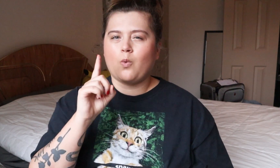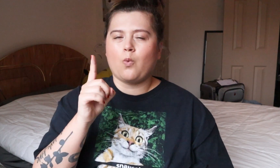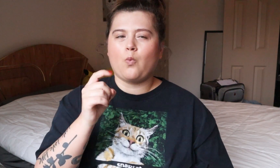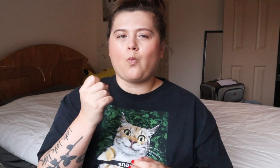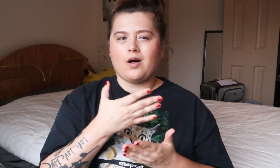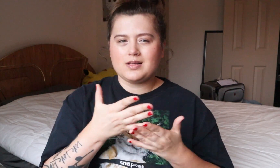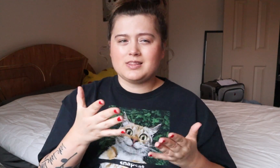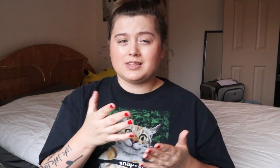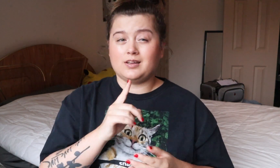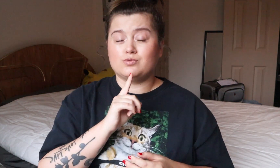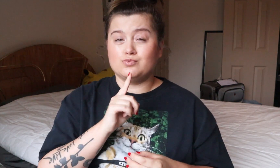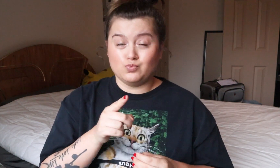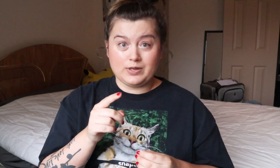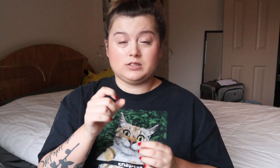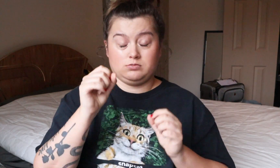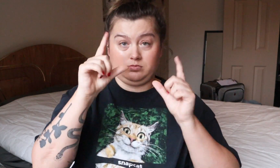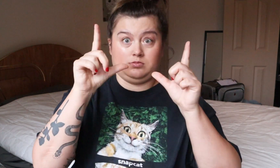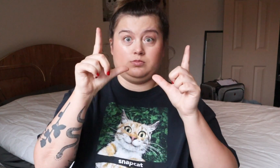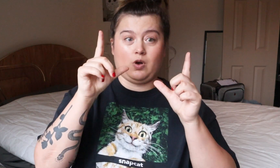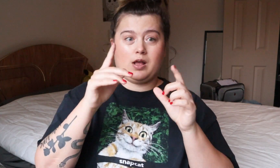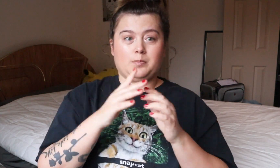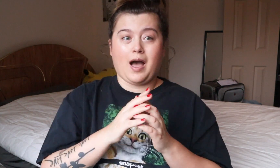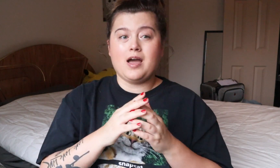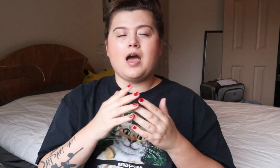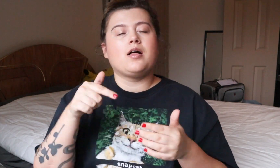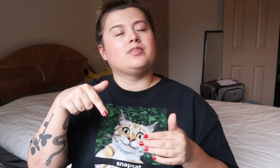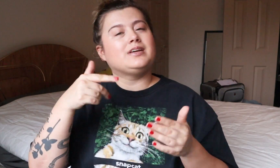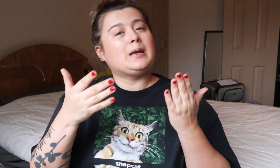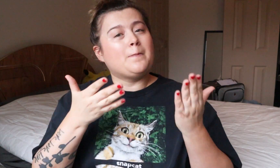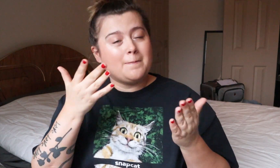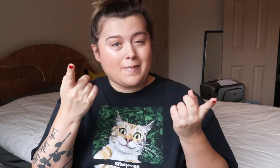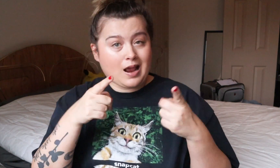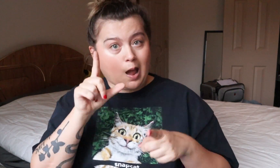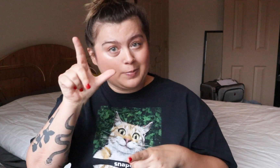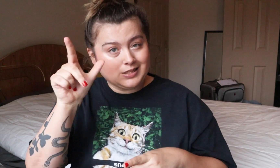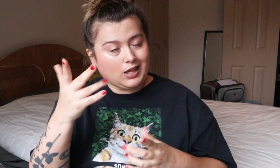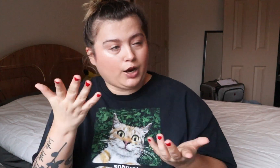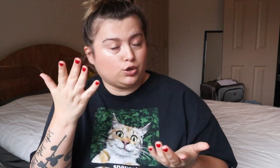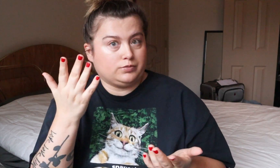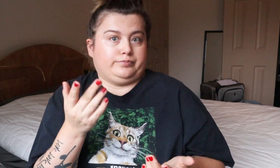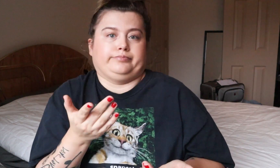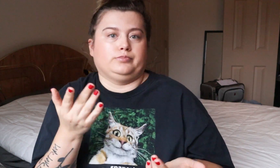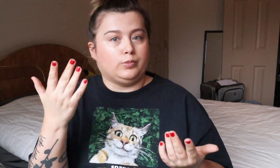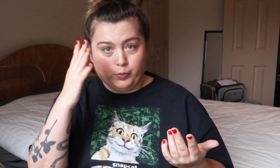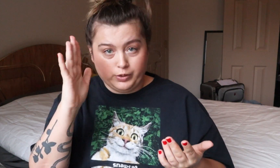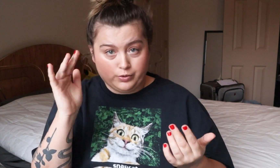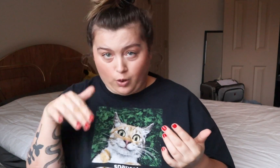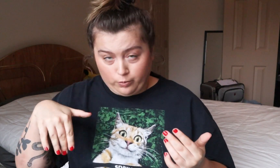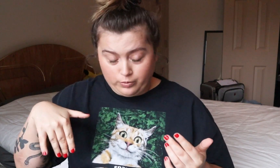One thing I was surprised by... Maybe we'll see this in future episodes. Obviously, we don't know yet.